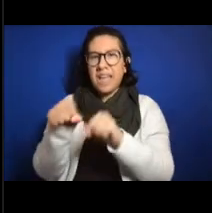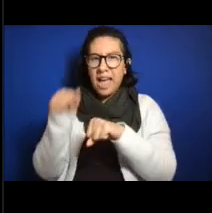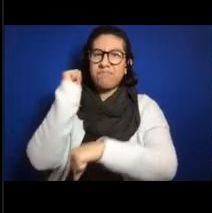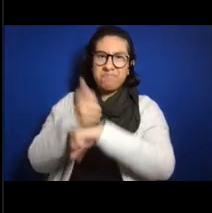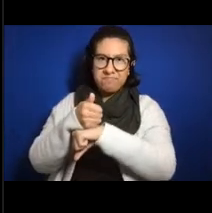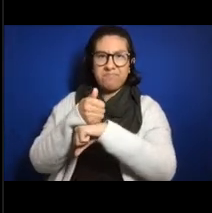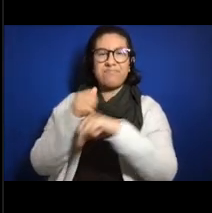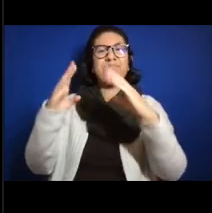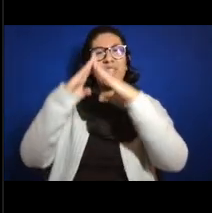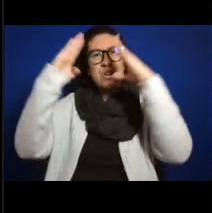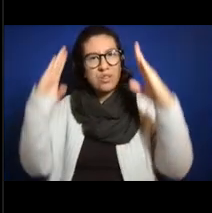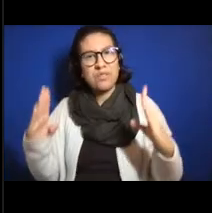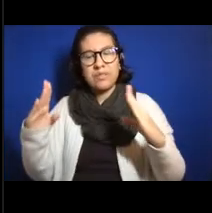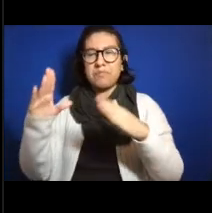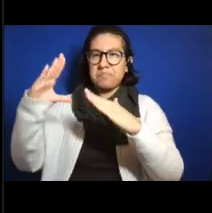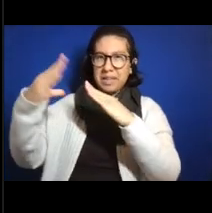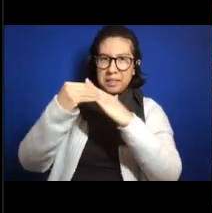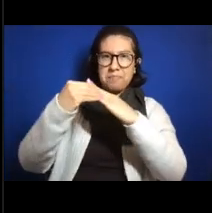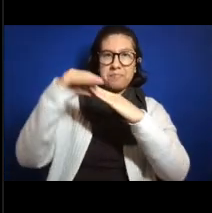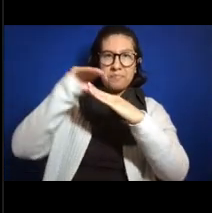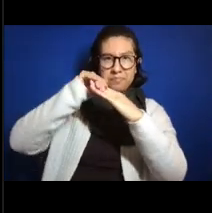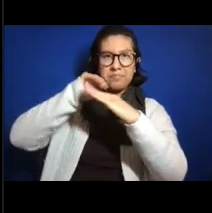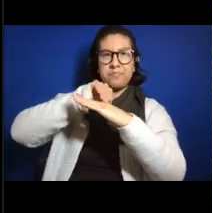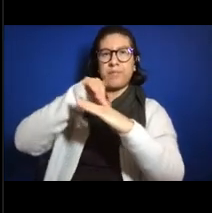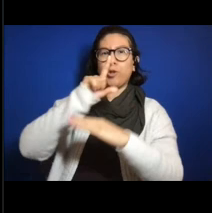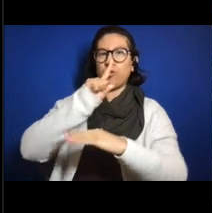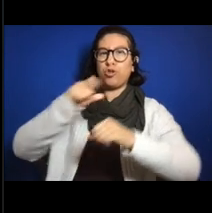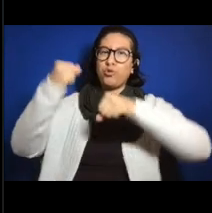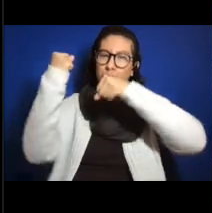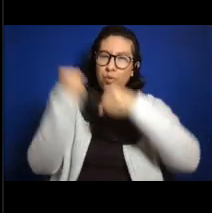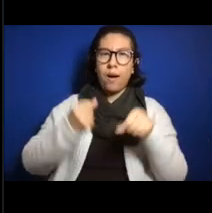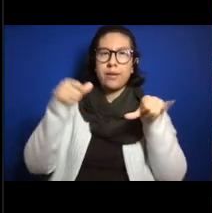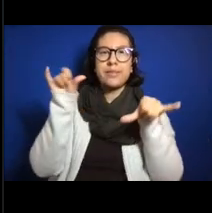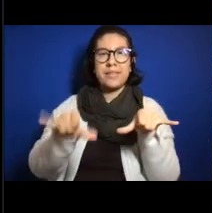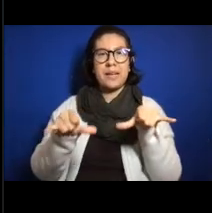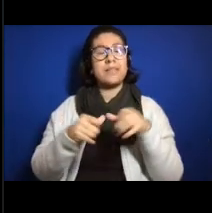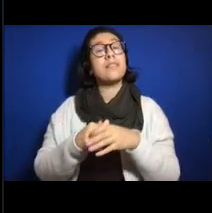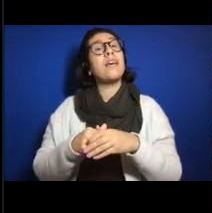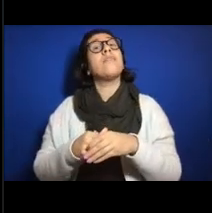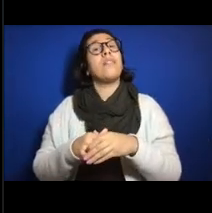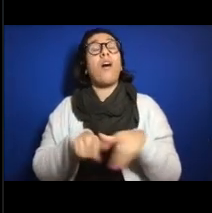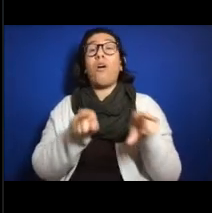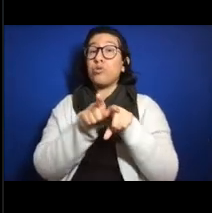or at least make it much, much more solid. And we have a lot of evidence that tying on roofs